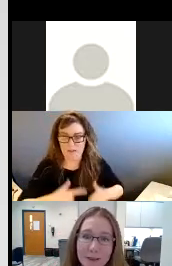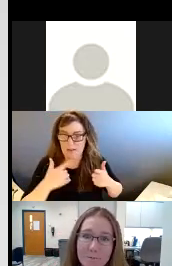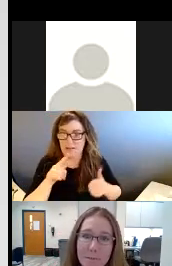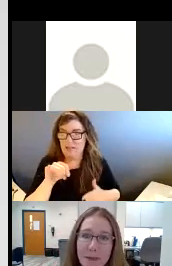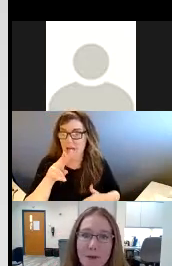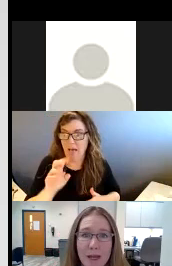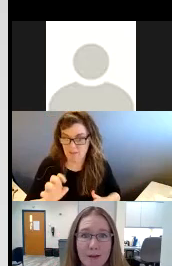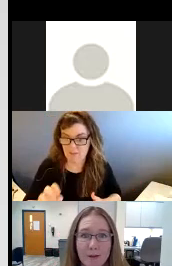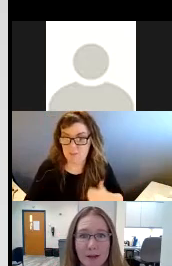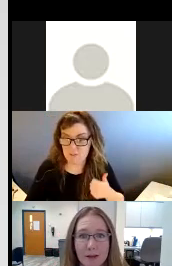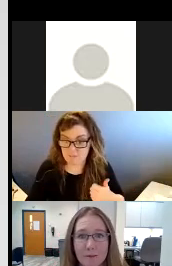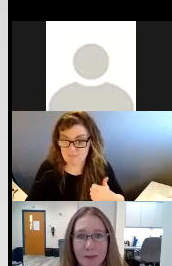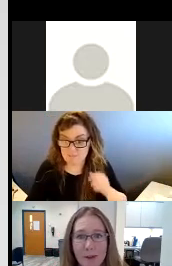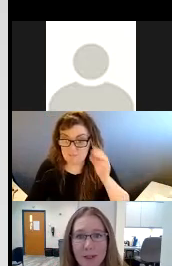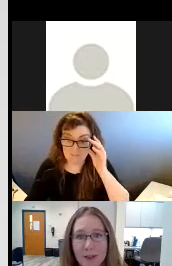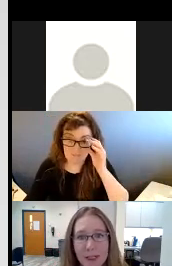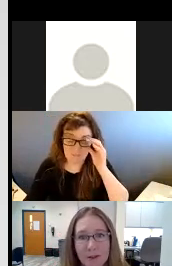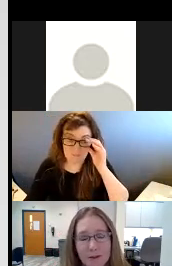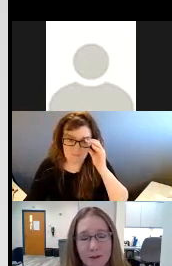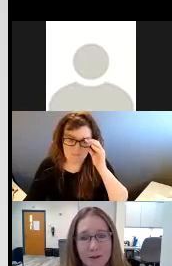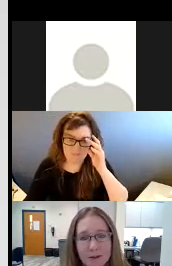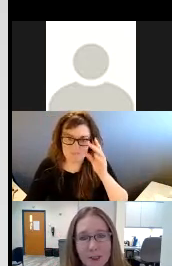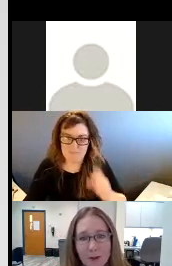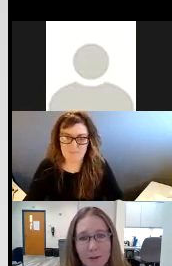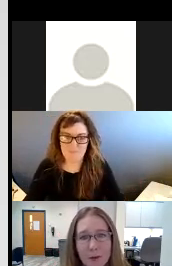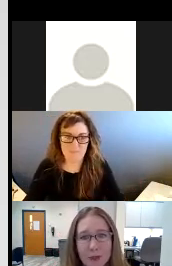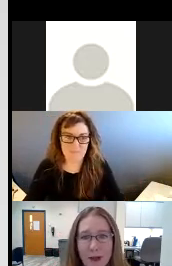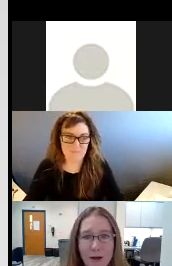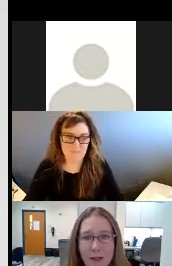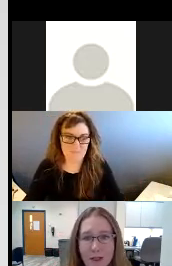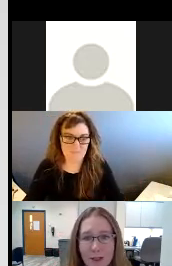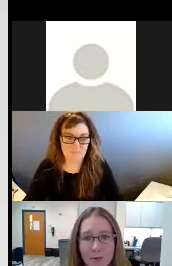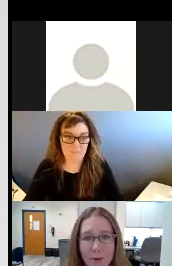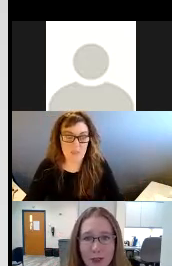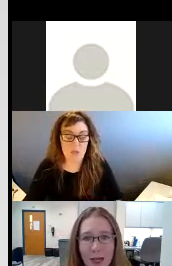THE FAMILY ARE GETTING A BOOST OF INFORMATION